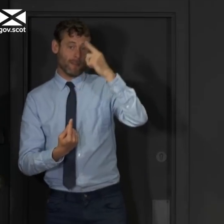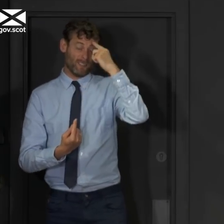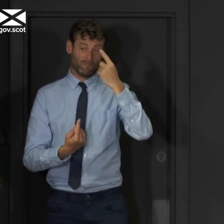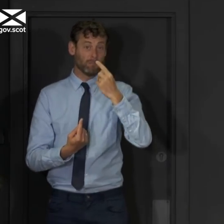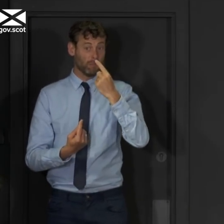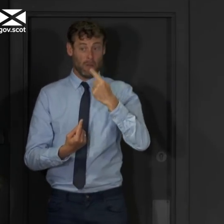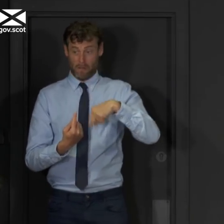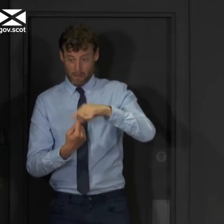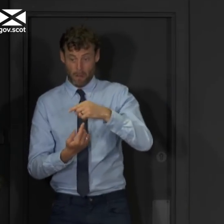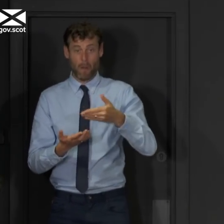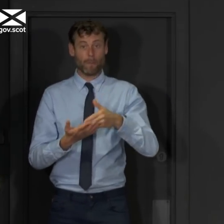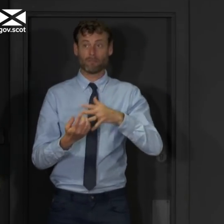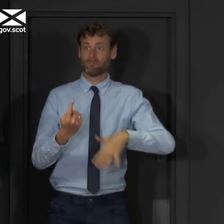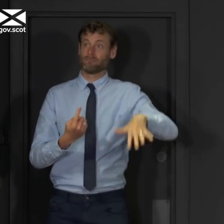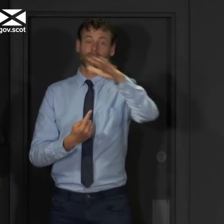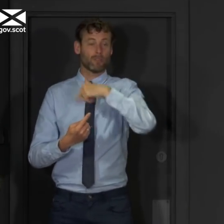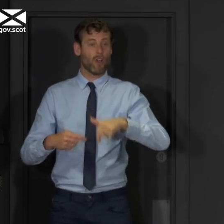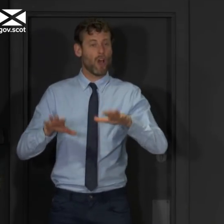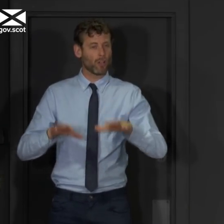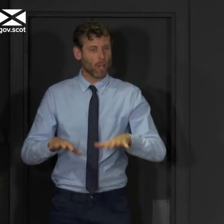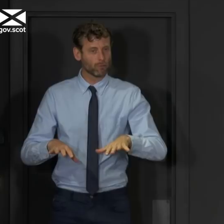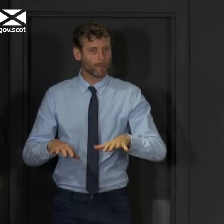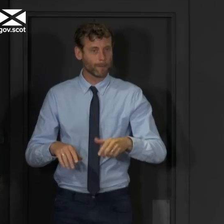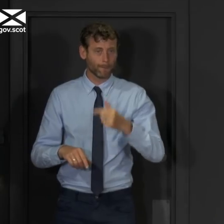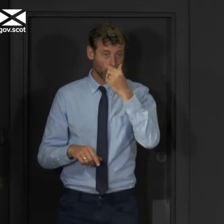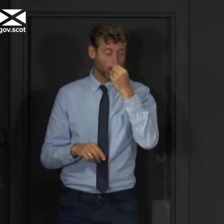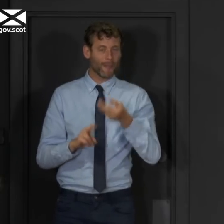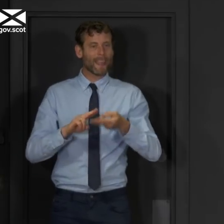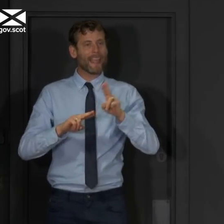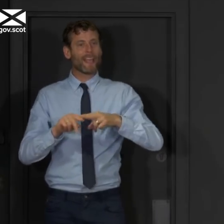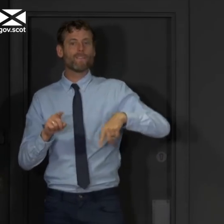So if all of us continue to do the right thing, if all of us continue to stick to these rules,